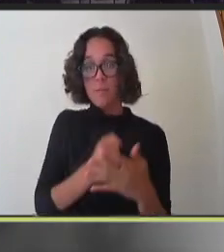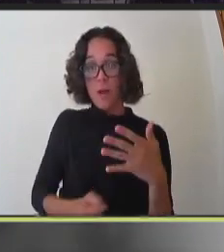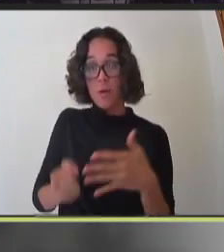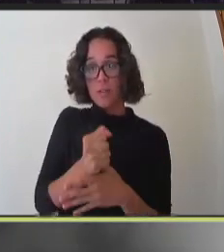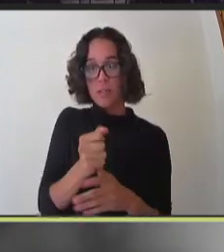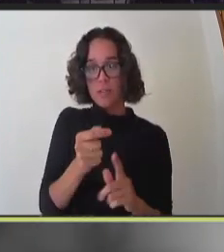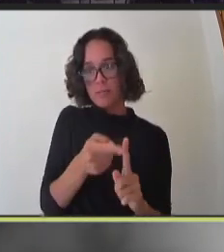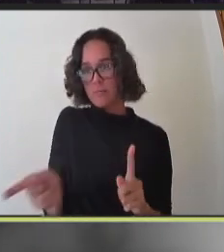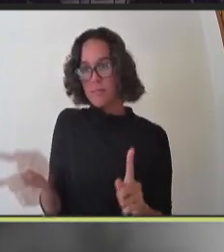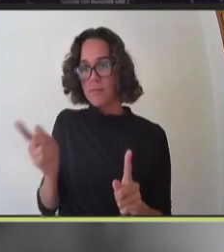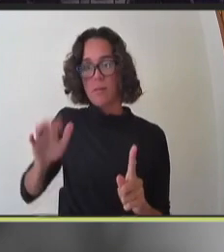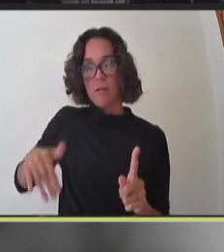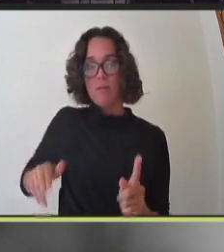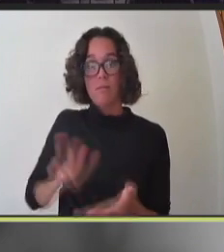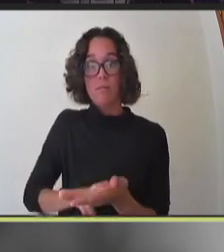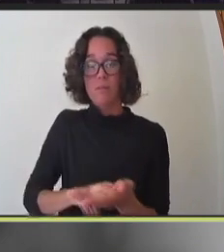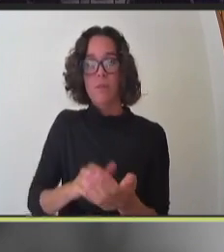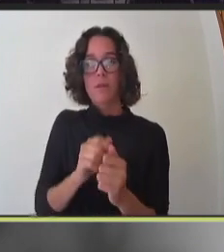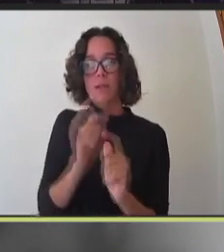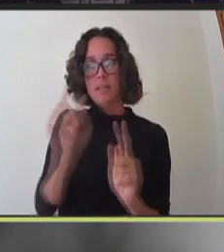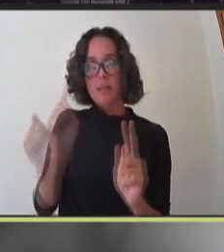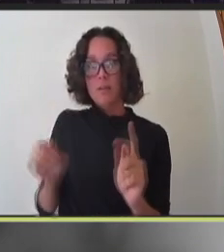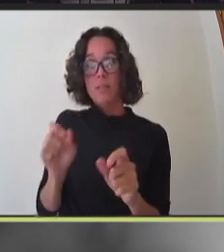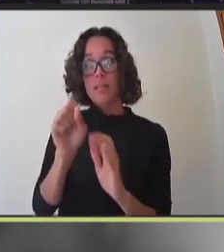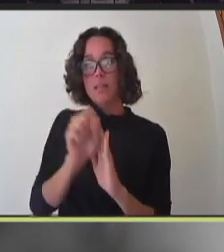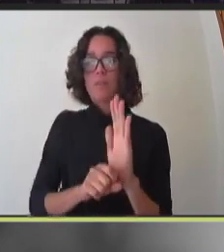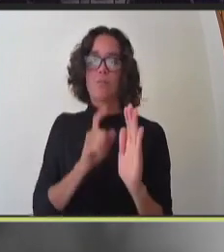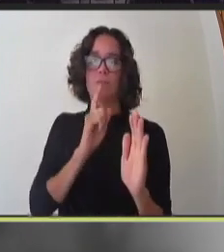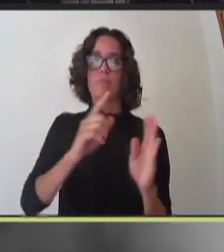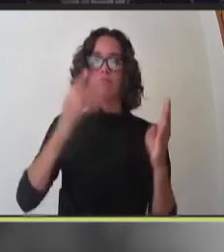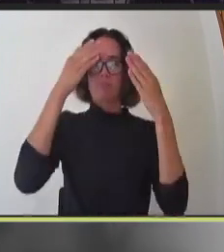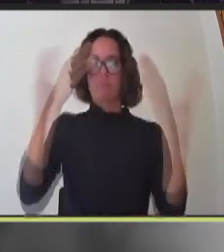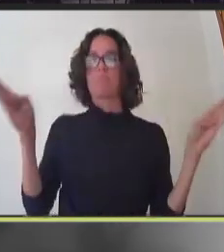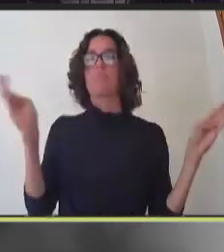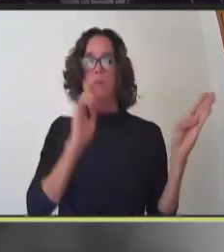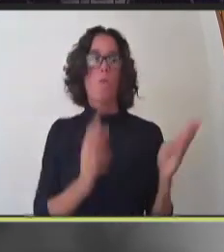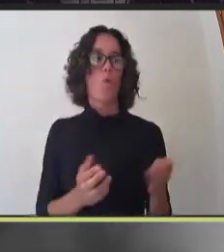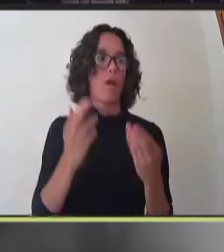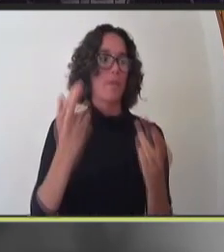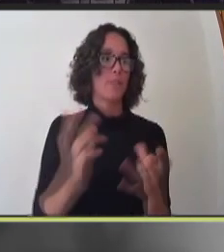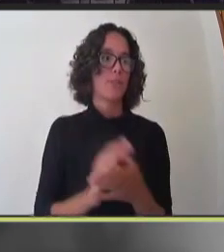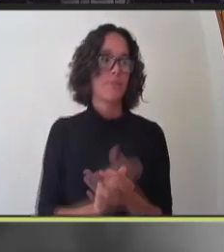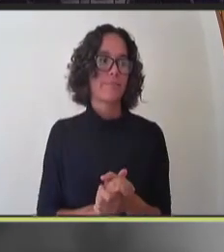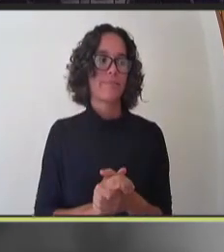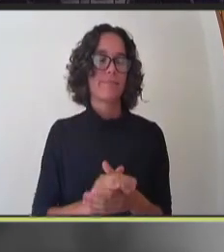those states, we would be most welcome to those recommendations. Next slide.